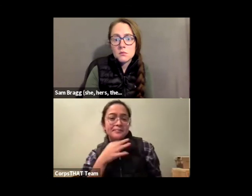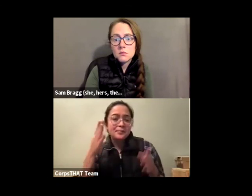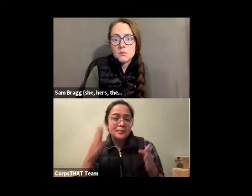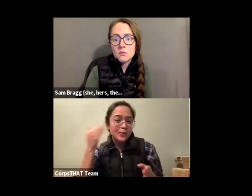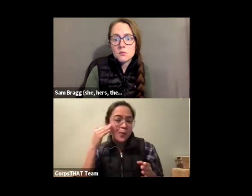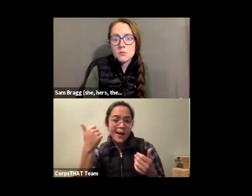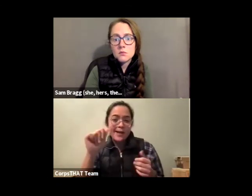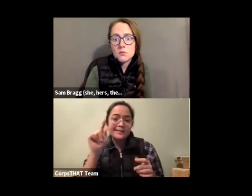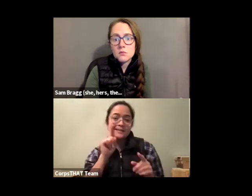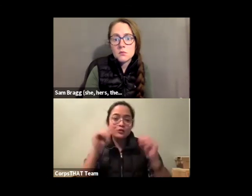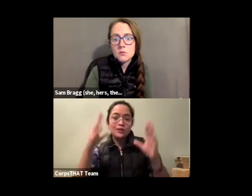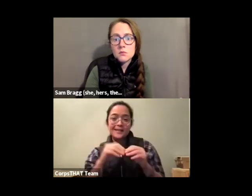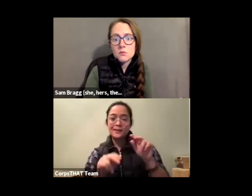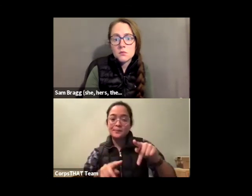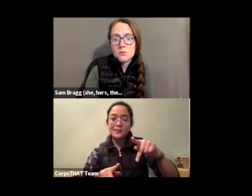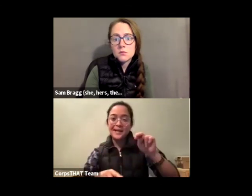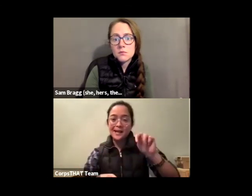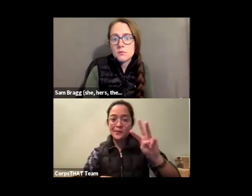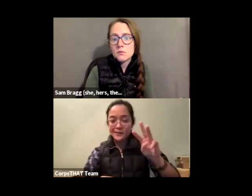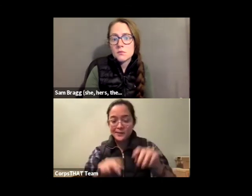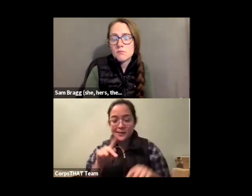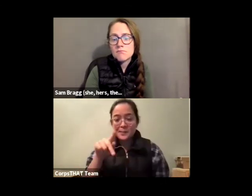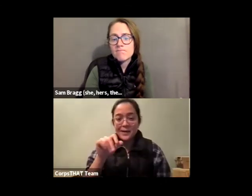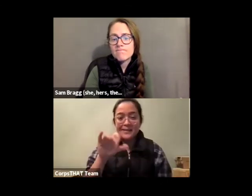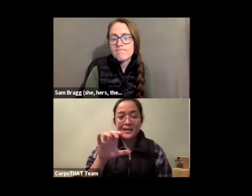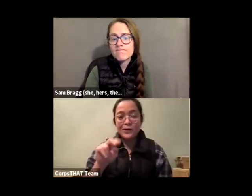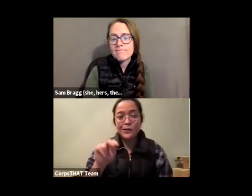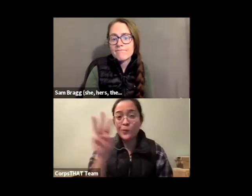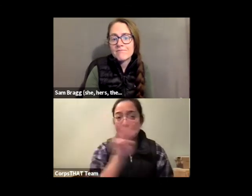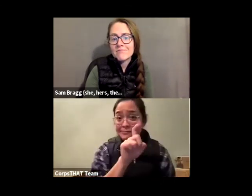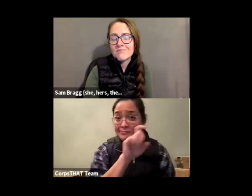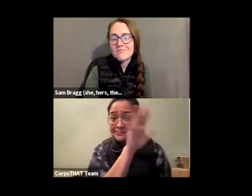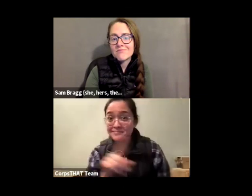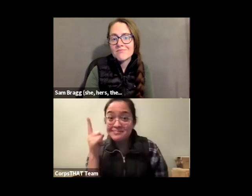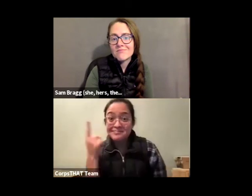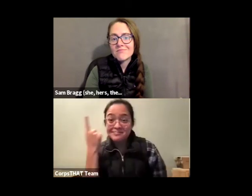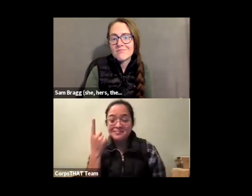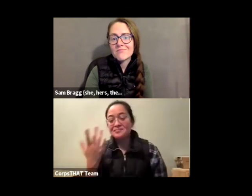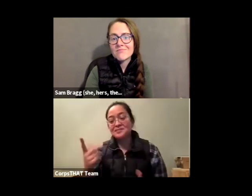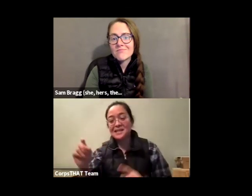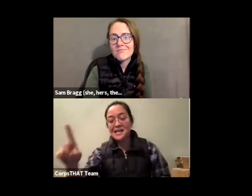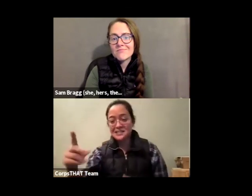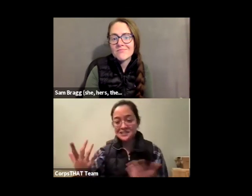well some people now are asking do you know of any um deaf instructors in the pacific northwest area